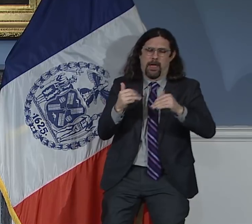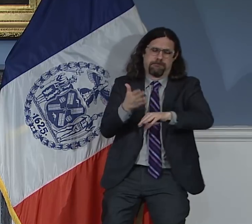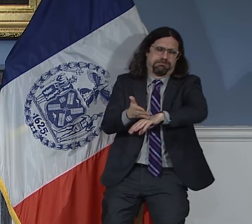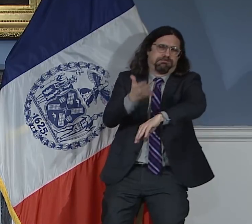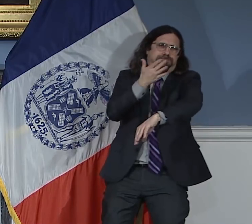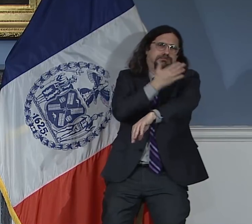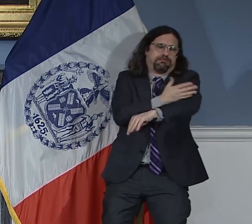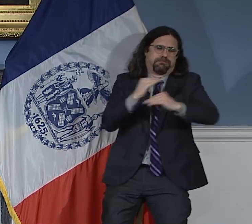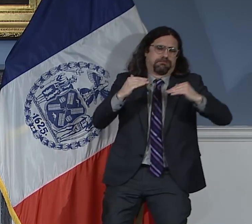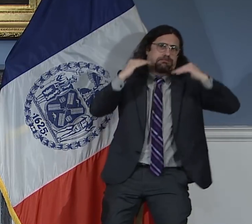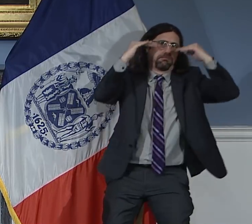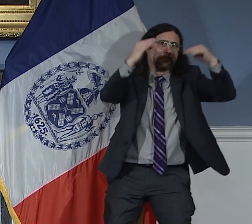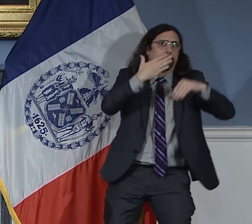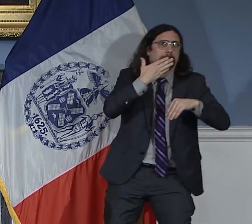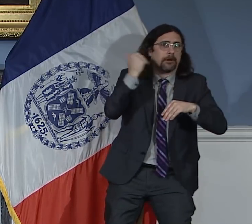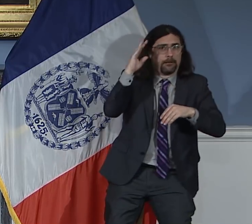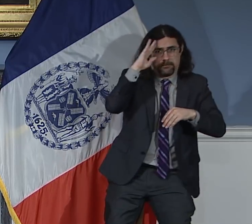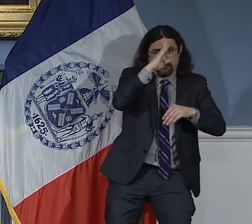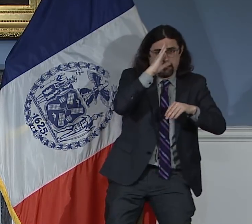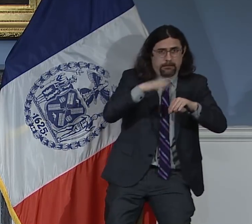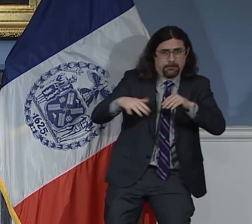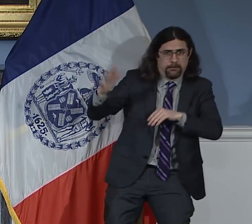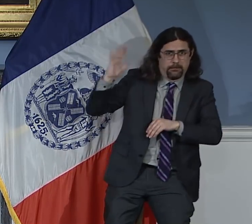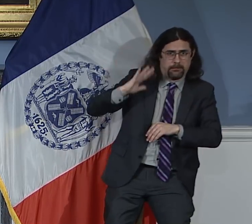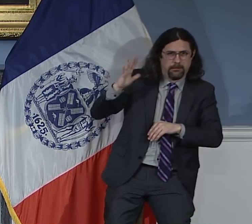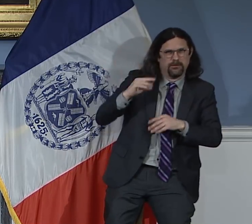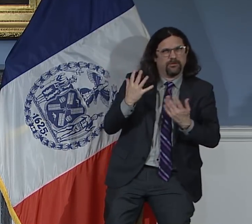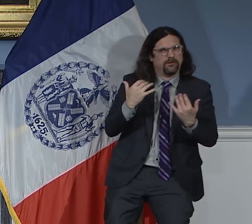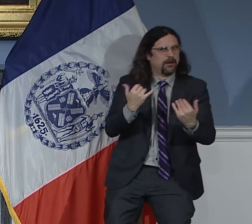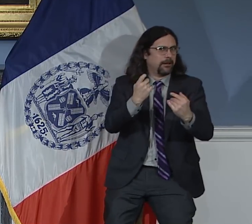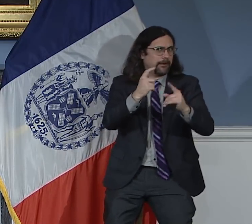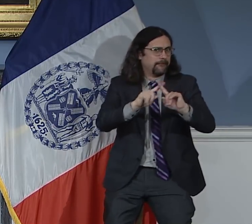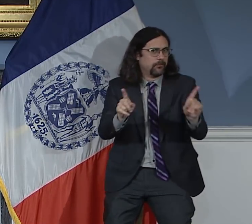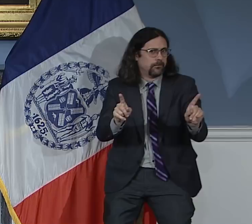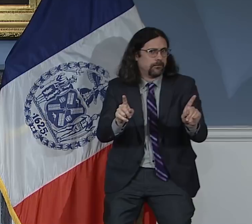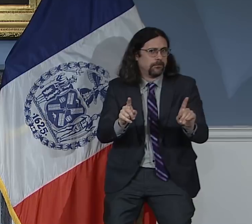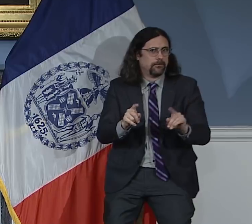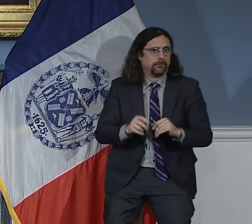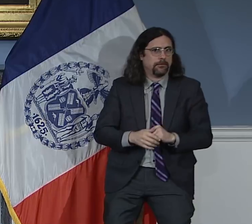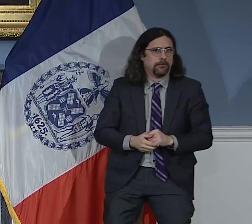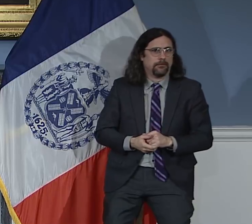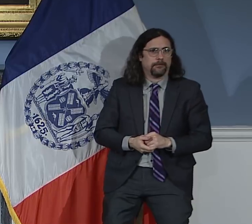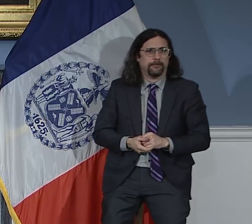IT 'SNIHTG NDA DAY COMPARED TO 100 YEARS AGO, BUT IN TERMS OF T HEEXTENT, HATT'S THE ONLY